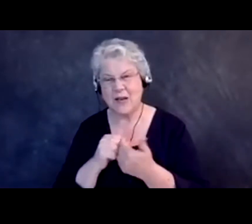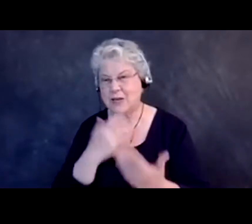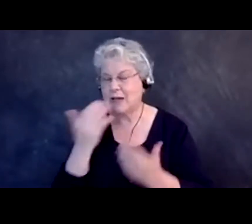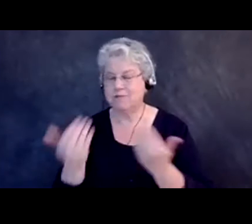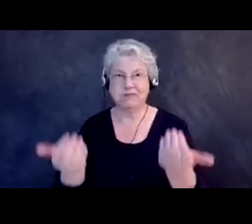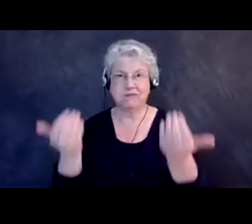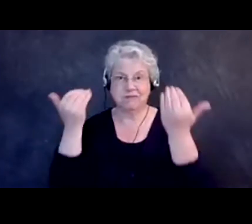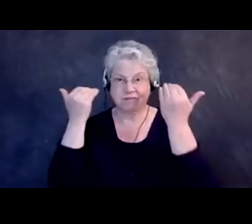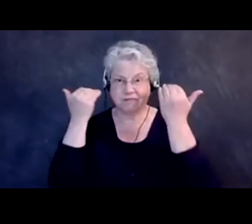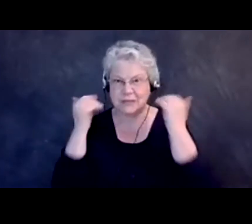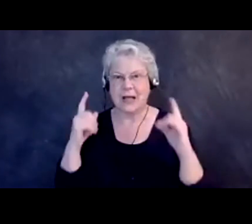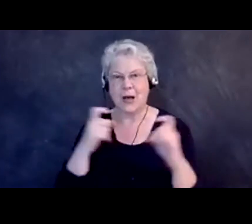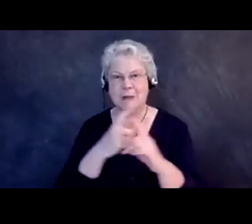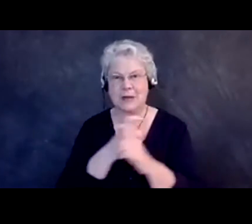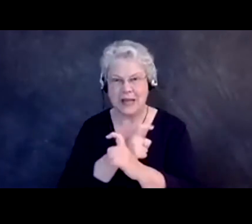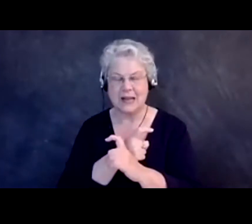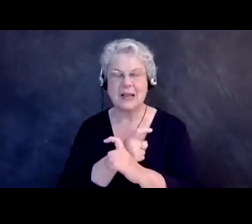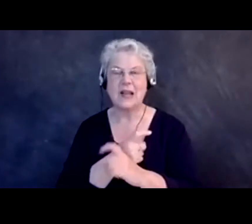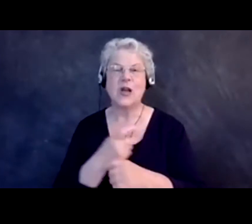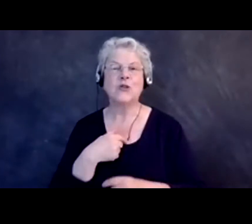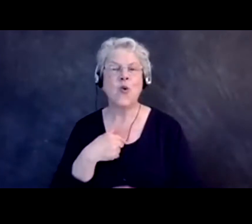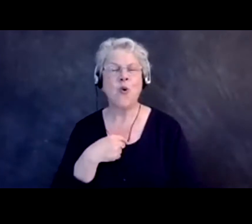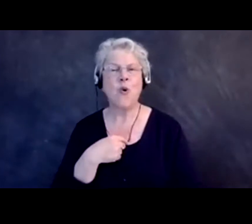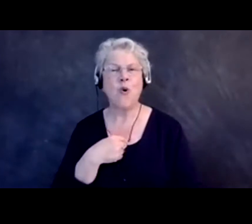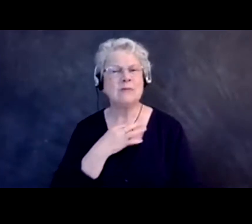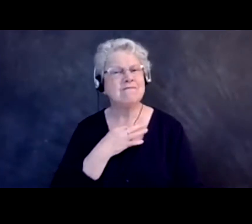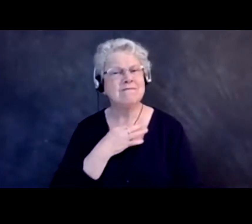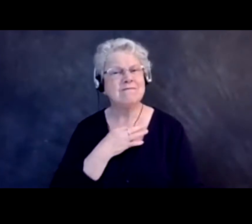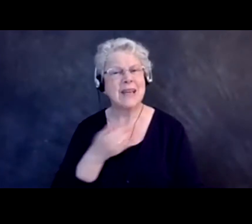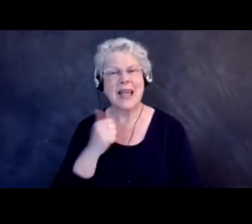starts to get complicated. And so, I wonder if you have any inspirational words about that.